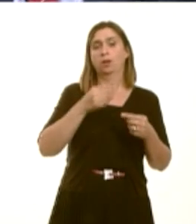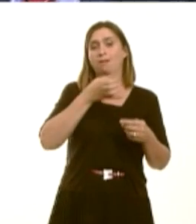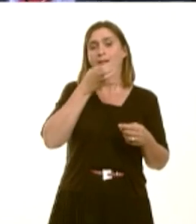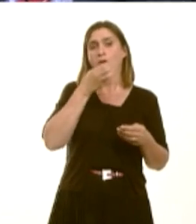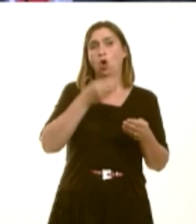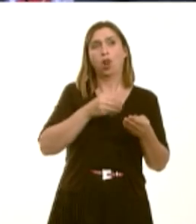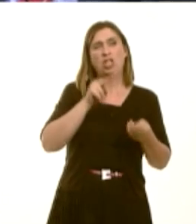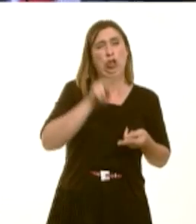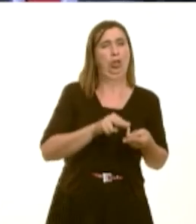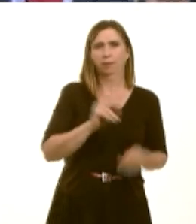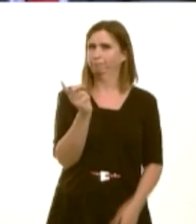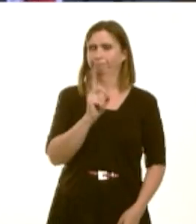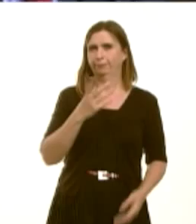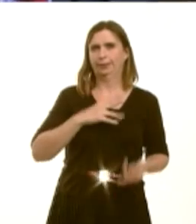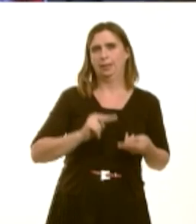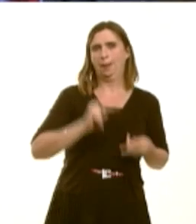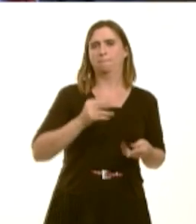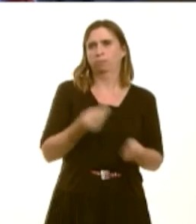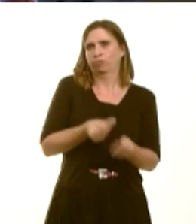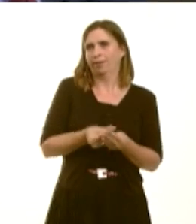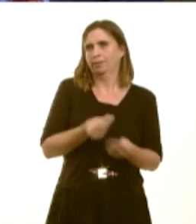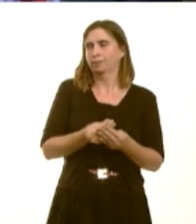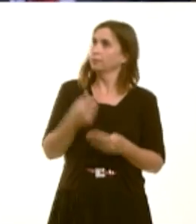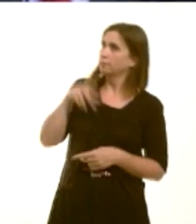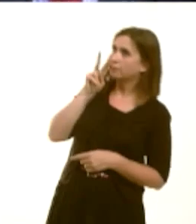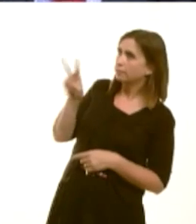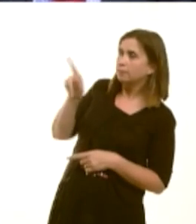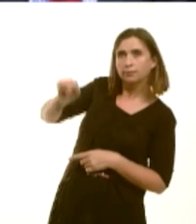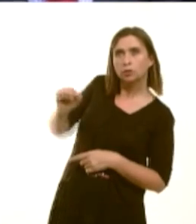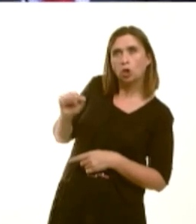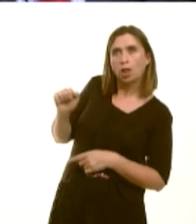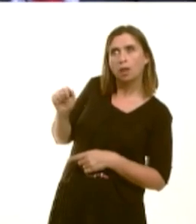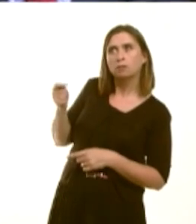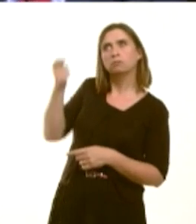of course, what the outcome of the Scottish case in the European court will be, in order